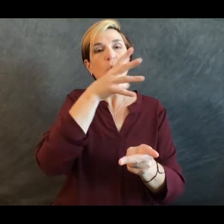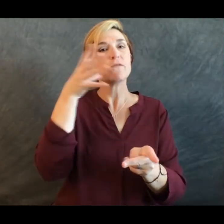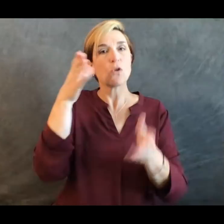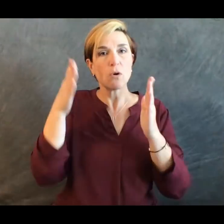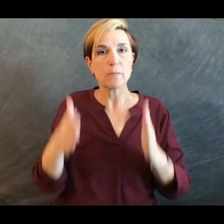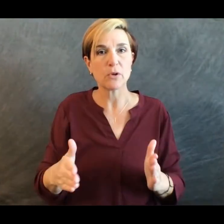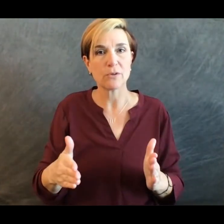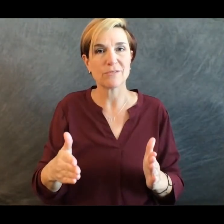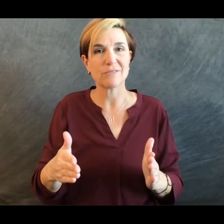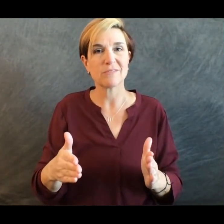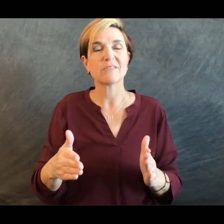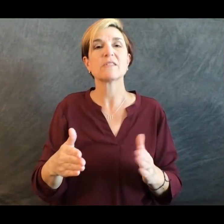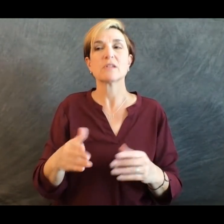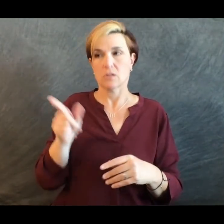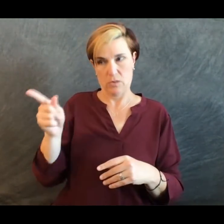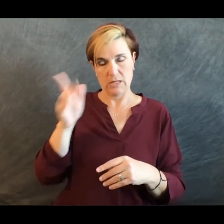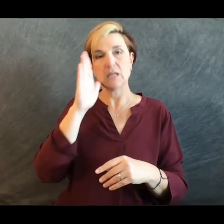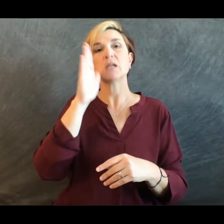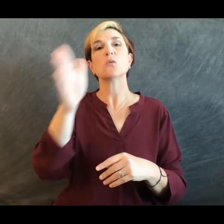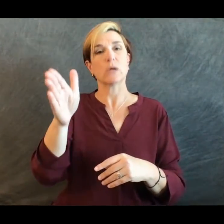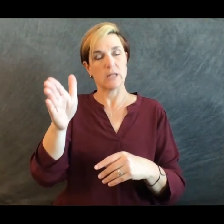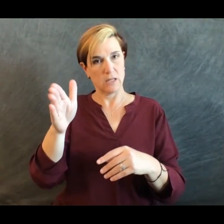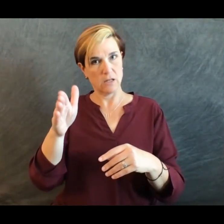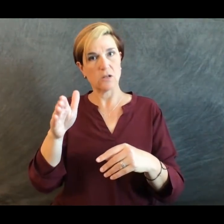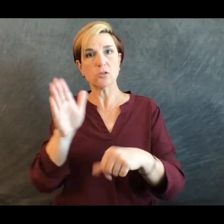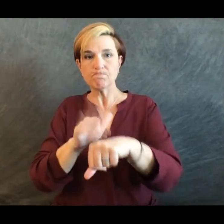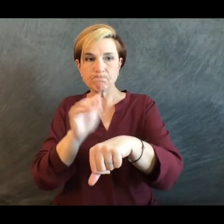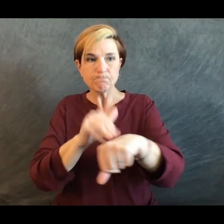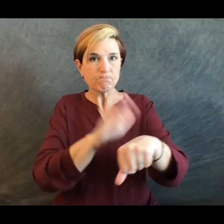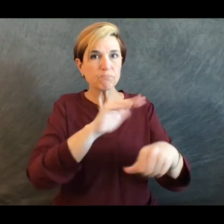develop a program and very quickly of at least 16 billion dollars to provide